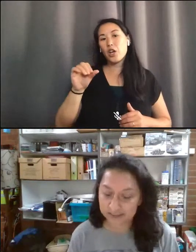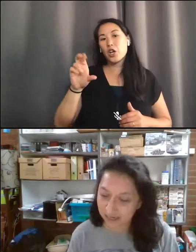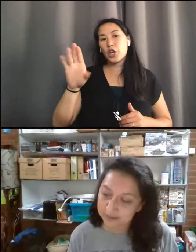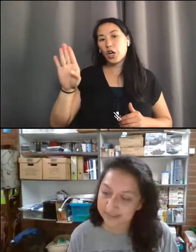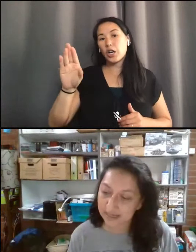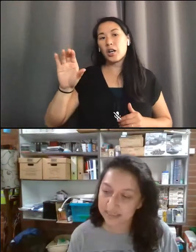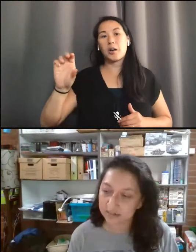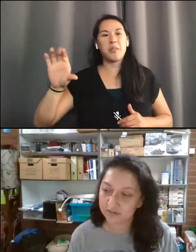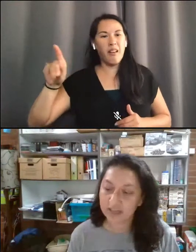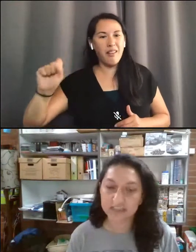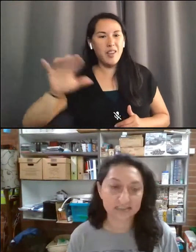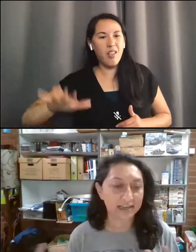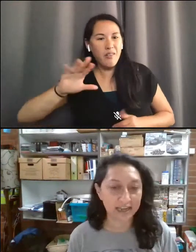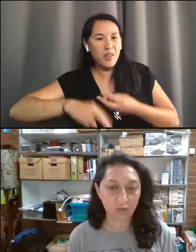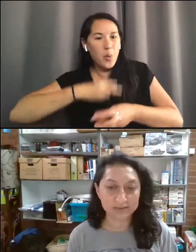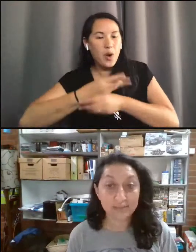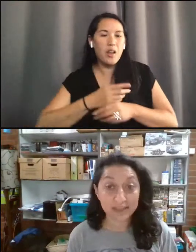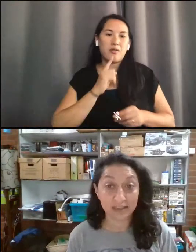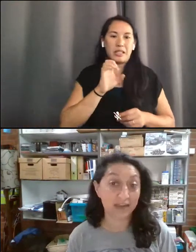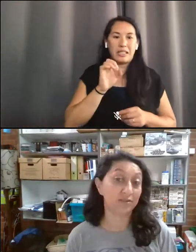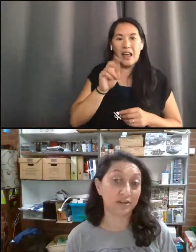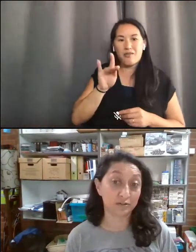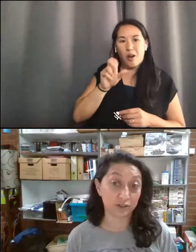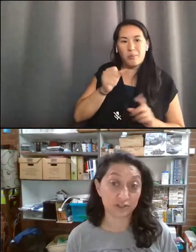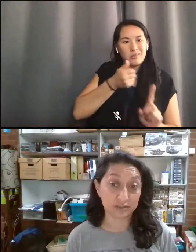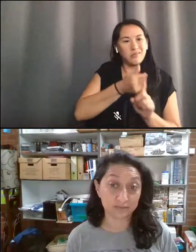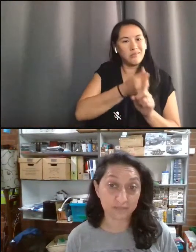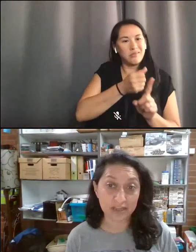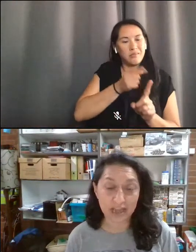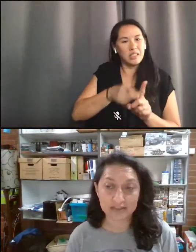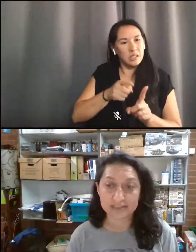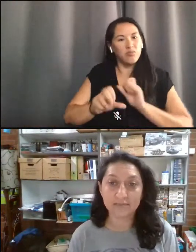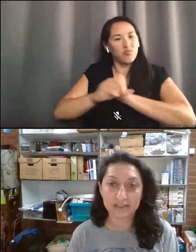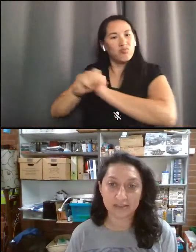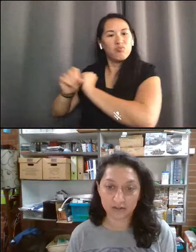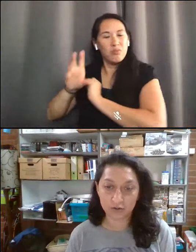design was this idea of designing something that everyone could use and it's something that could